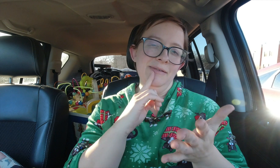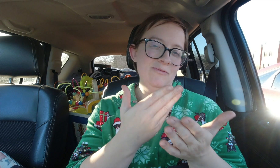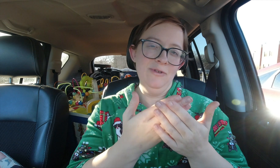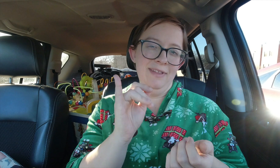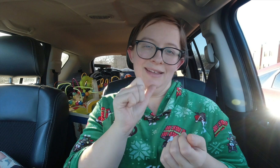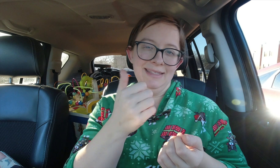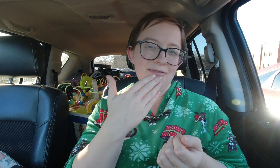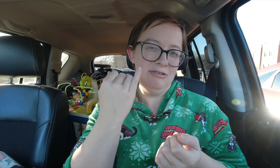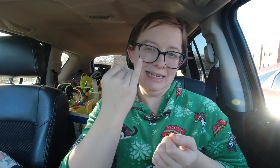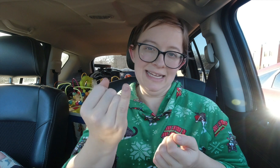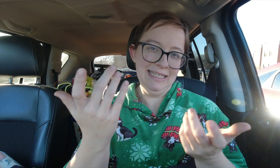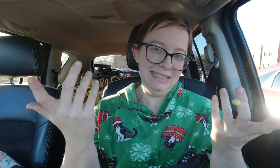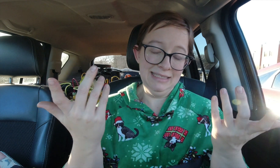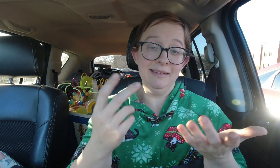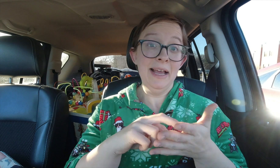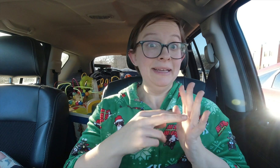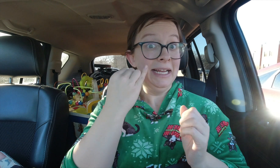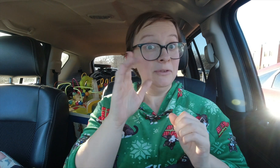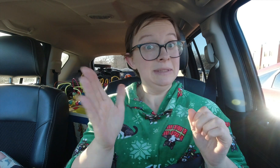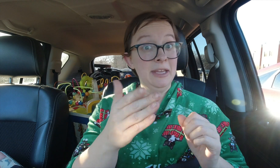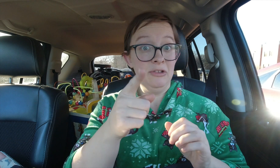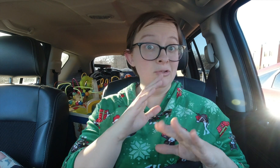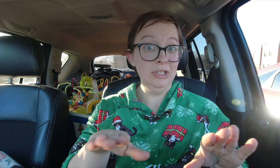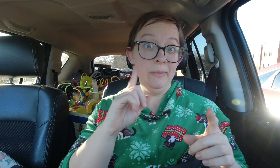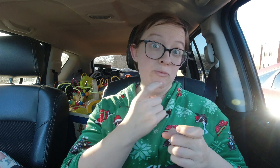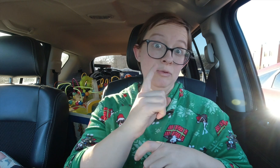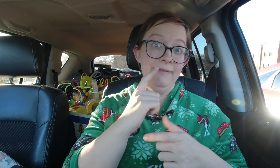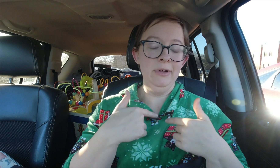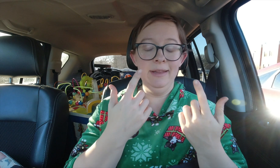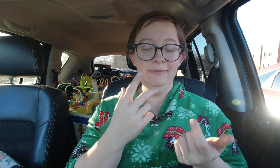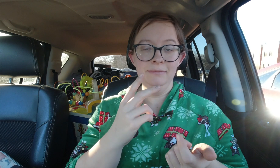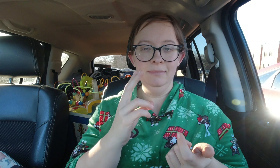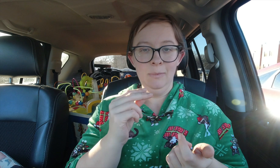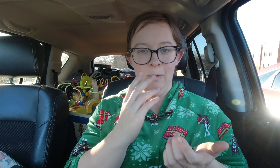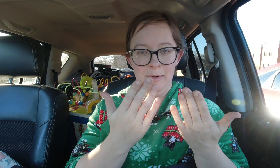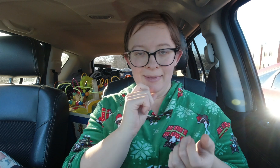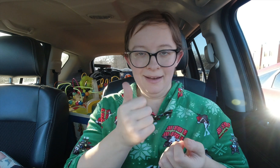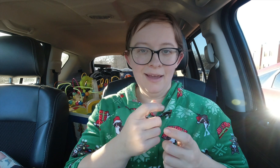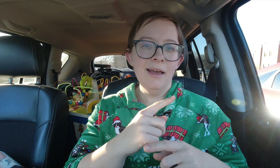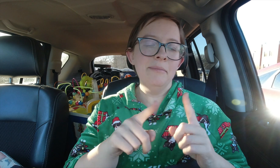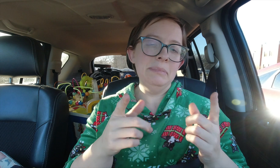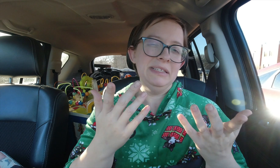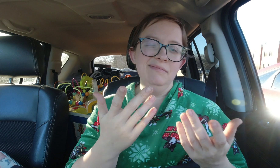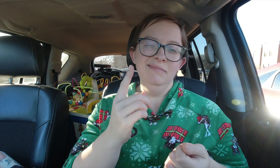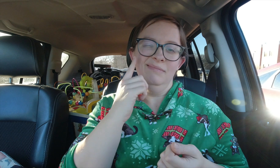I know there's a lot of studies proving that it's not a good idea. If you spank your child, it's not gonna ruin them for life probably,